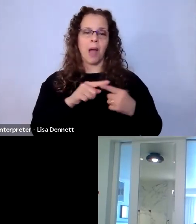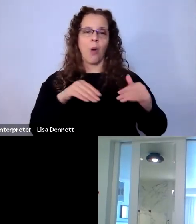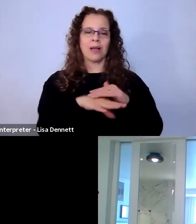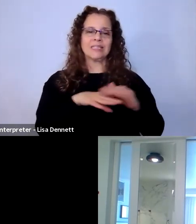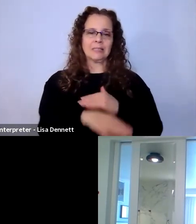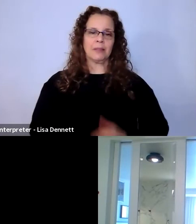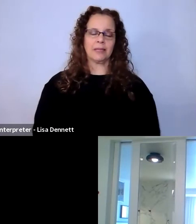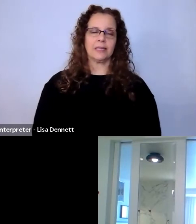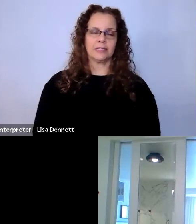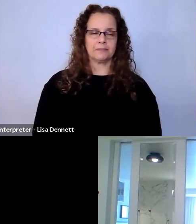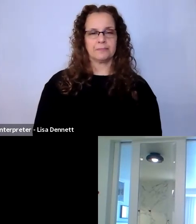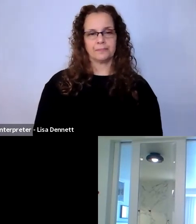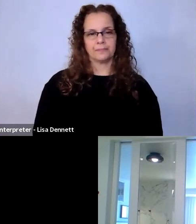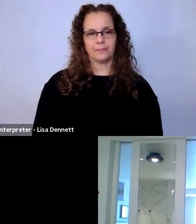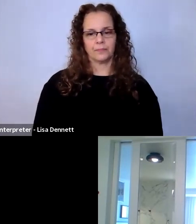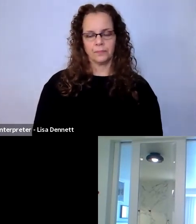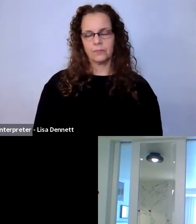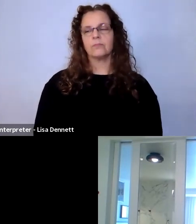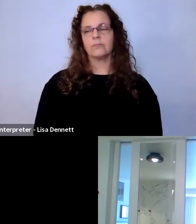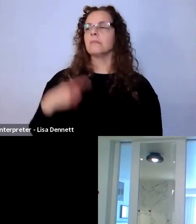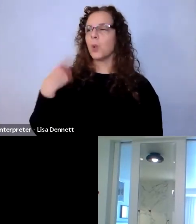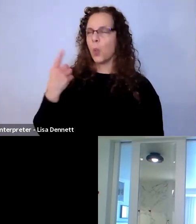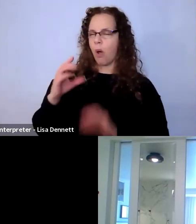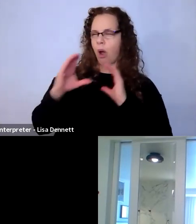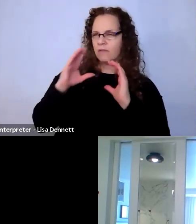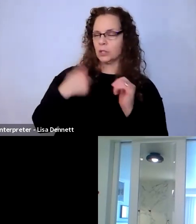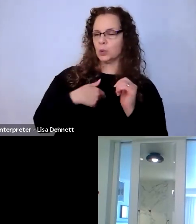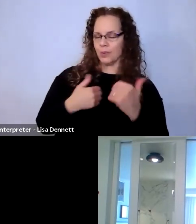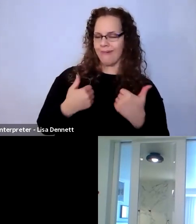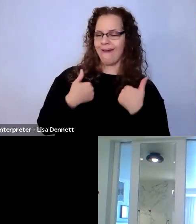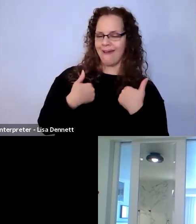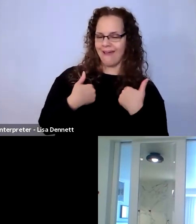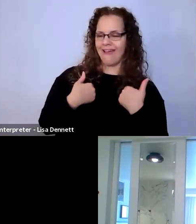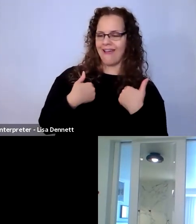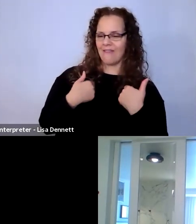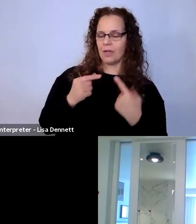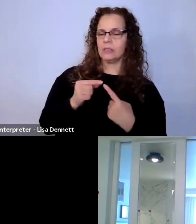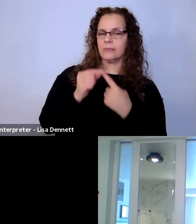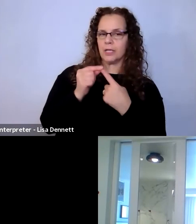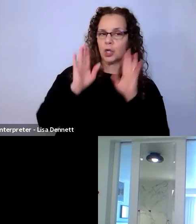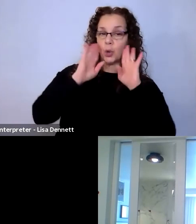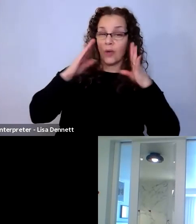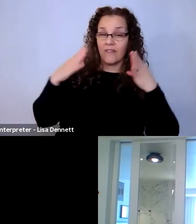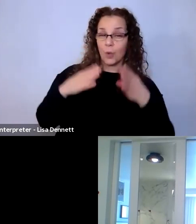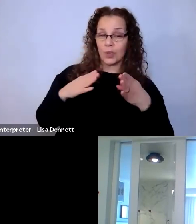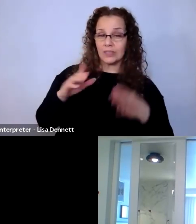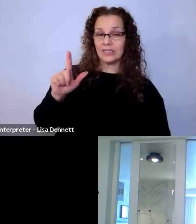Jennison Asuncion: So one of the conversations were having, particularly as we focus our attention at linkedin product managers and